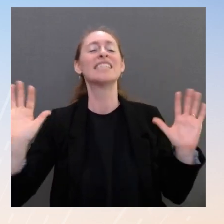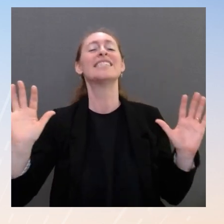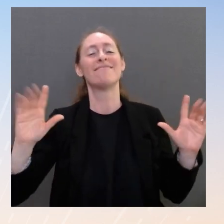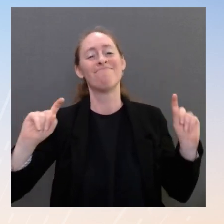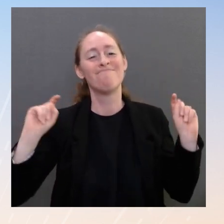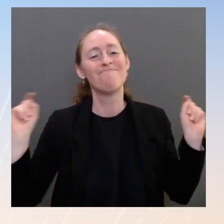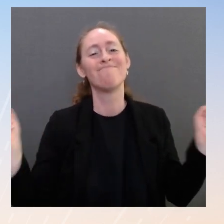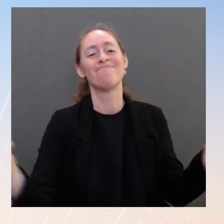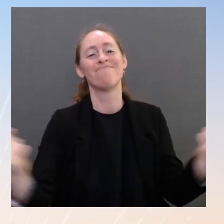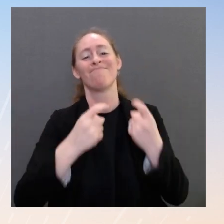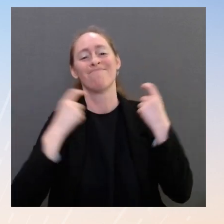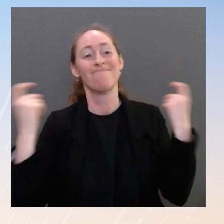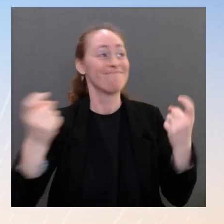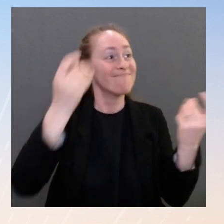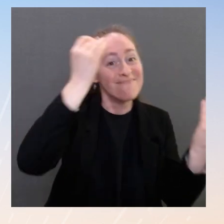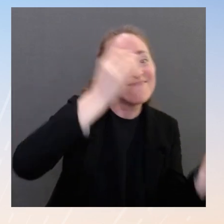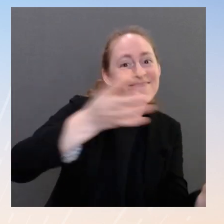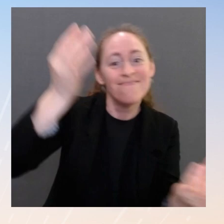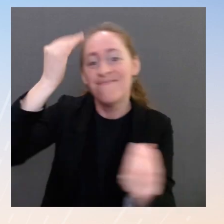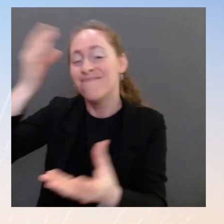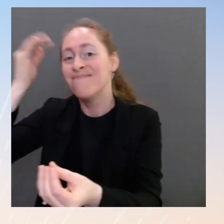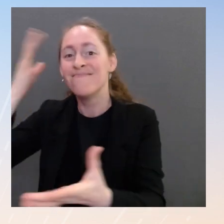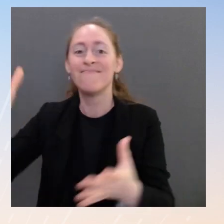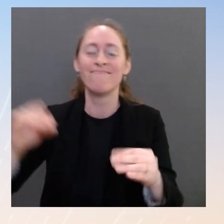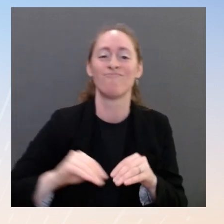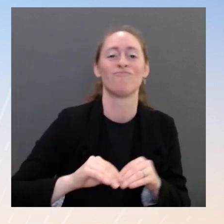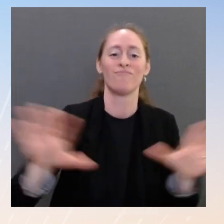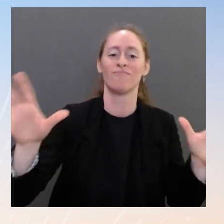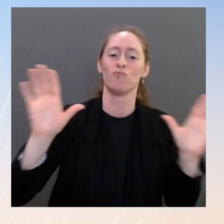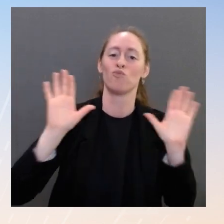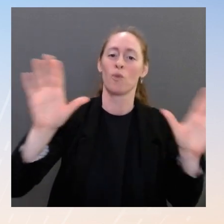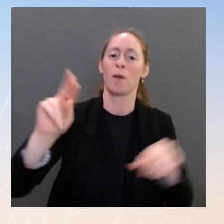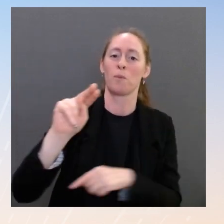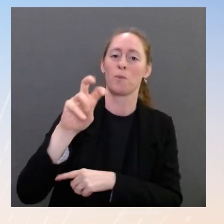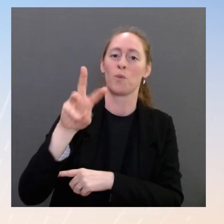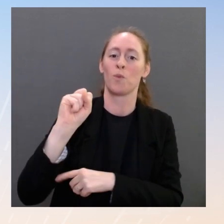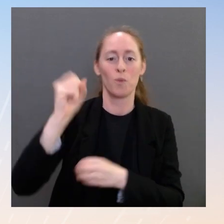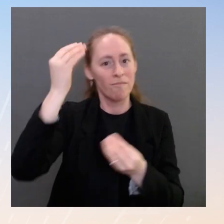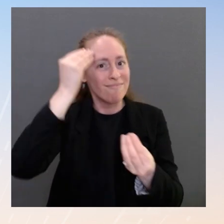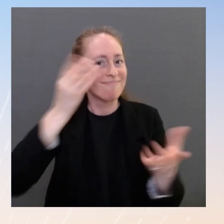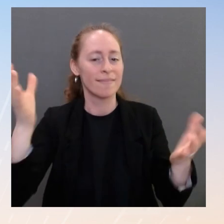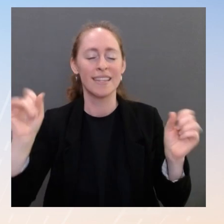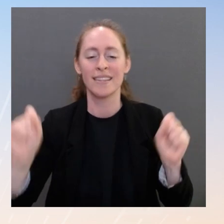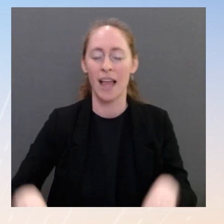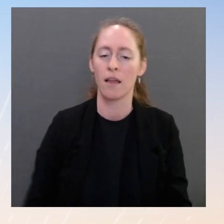and also put out this statement from the President to make all of you aware. The Press: Were any other conditions agreed to for Trevor Reed's release,